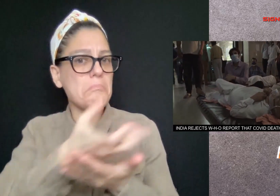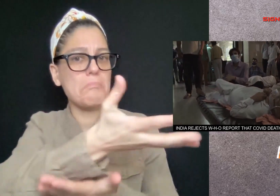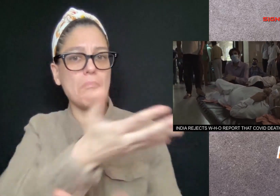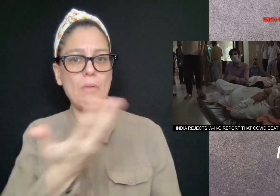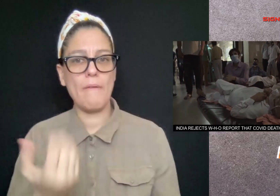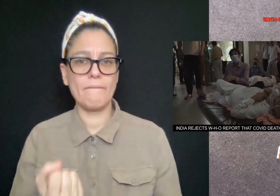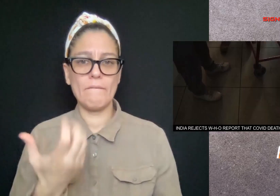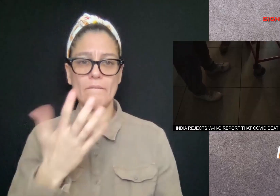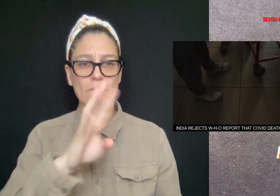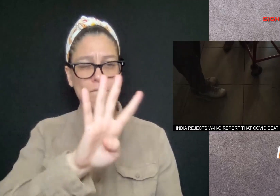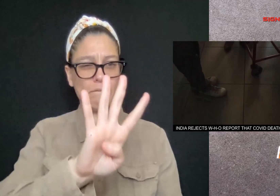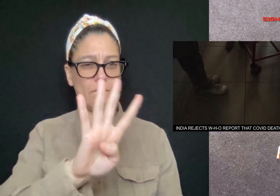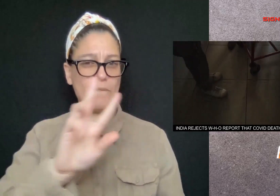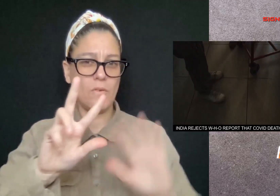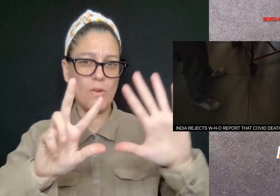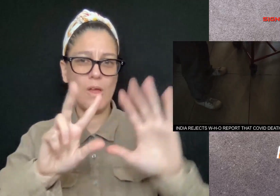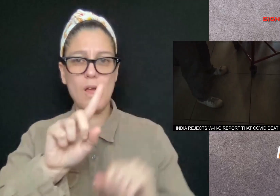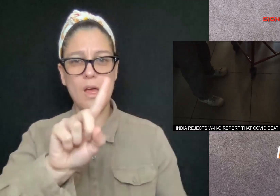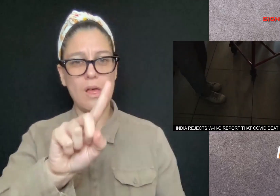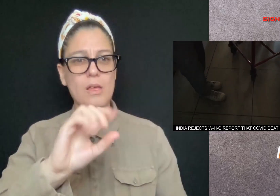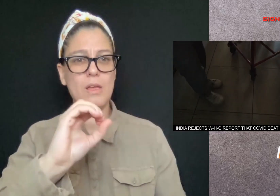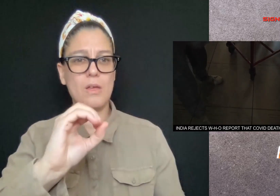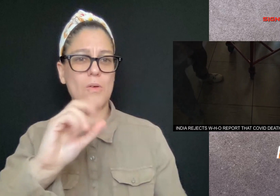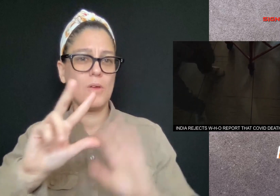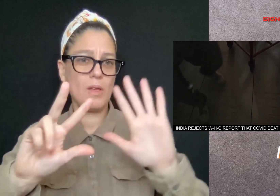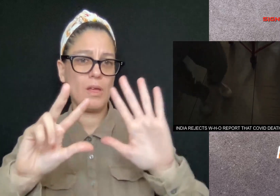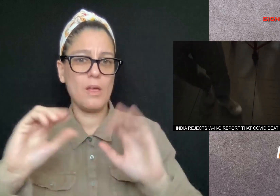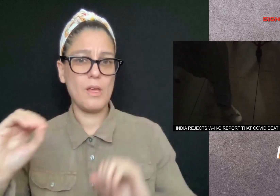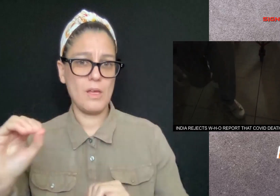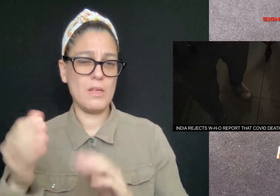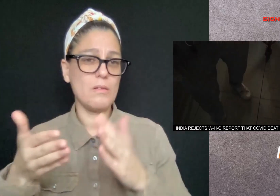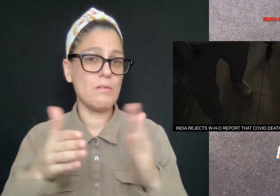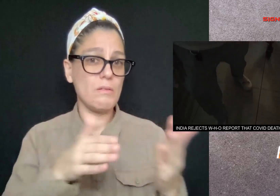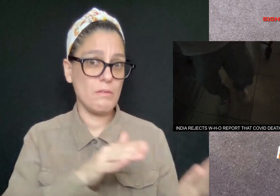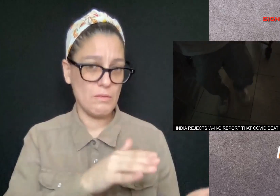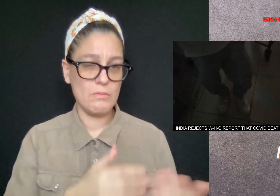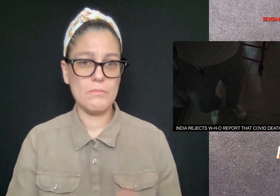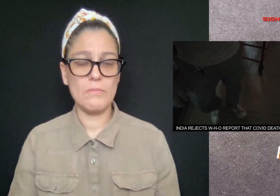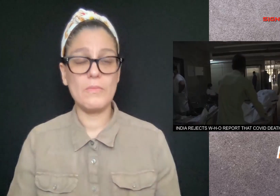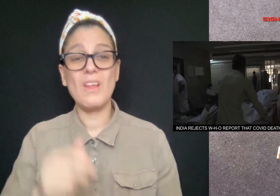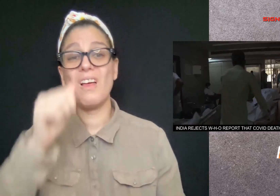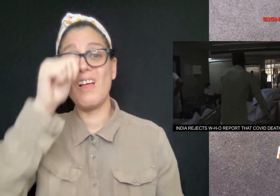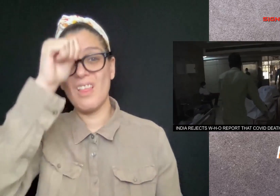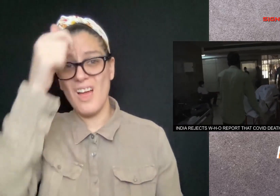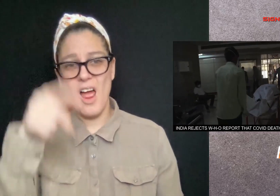but Indian officials have only reported 481,080 deaths